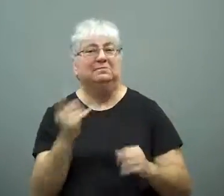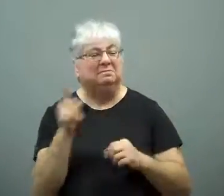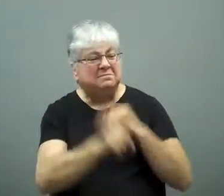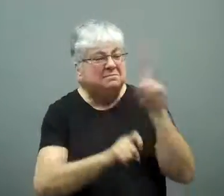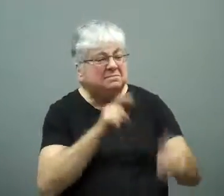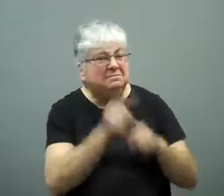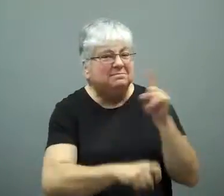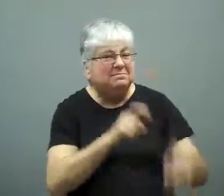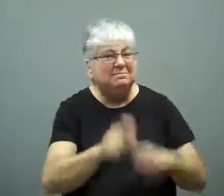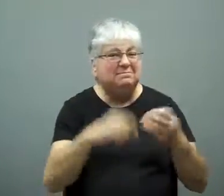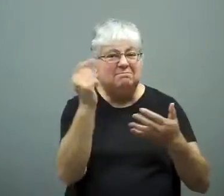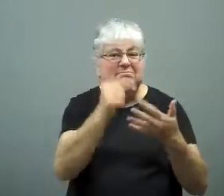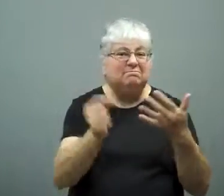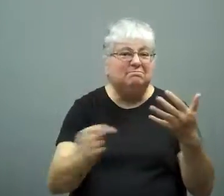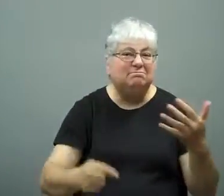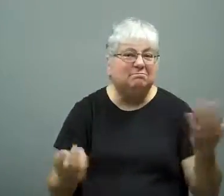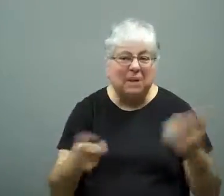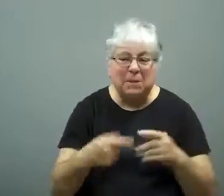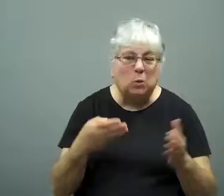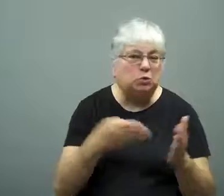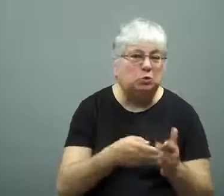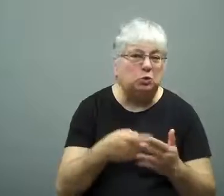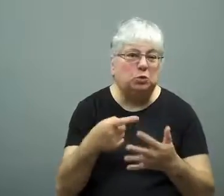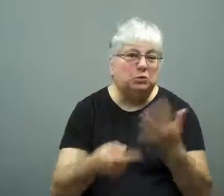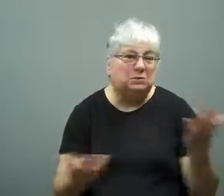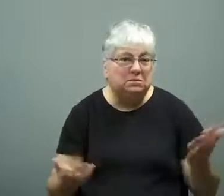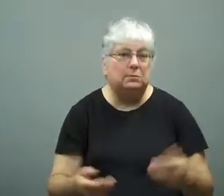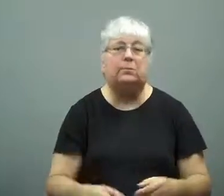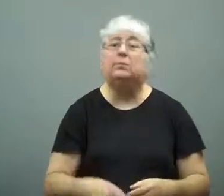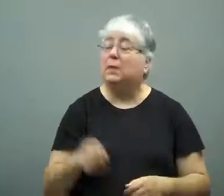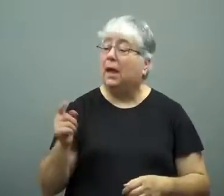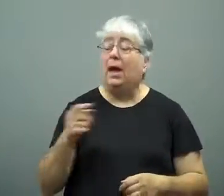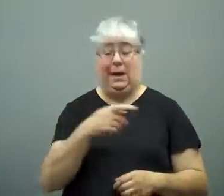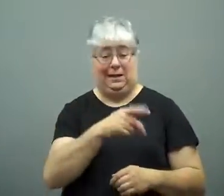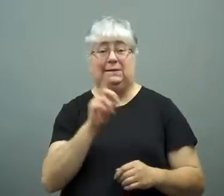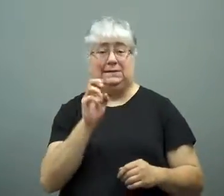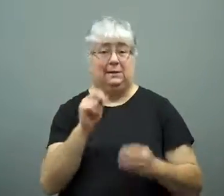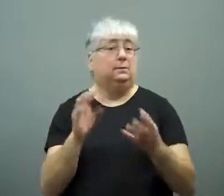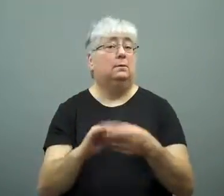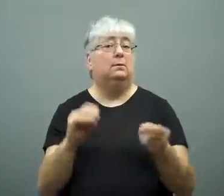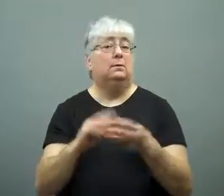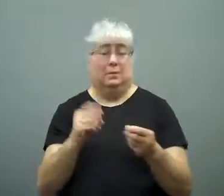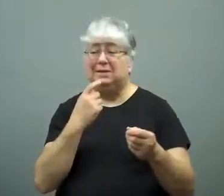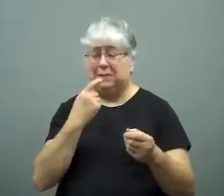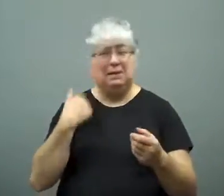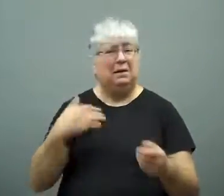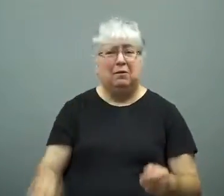She was asked questions about the lawsuit.